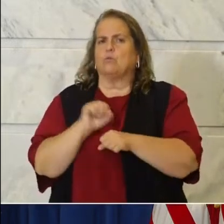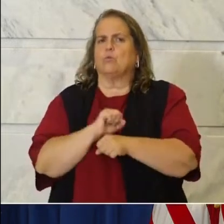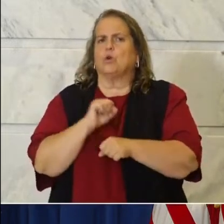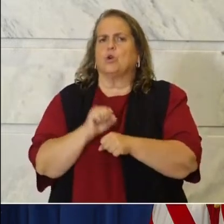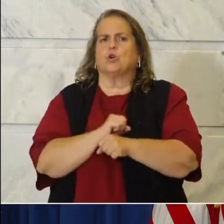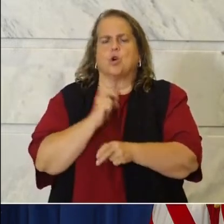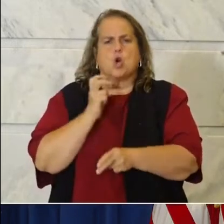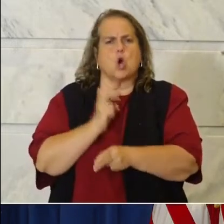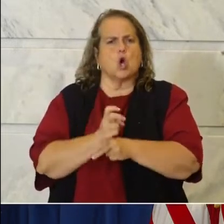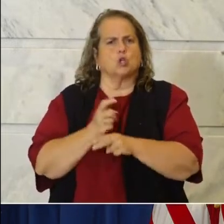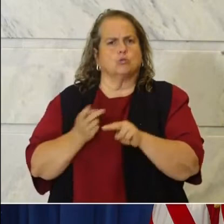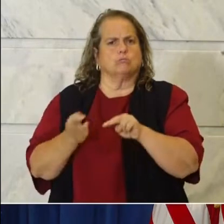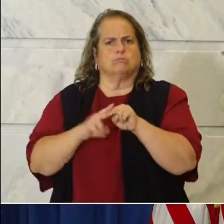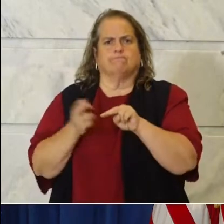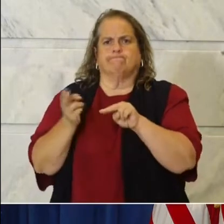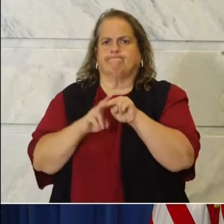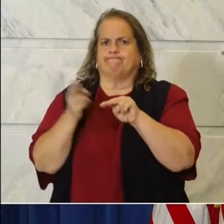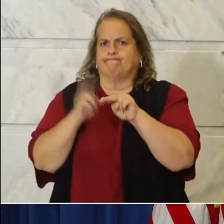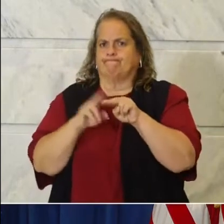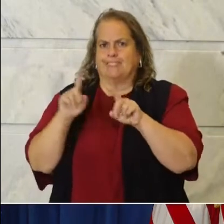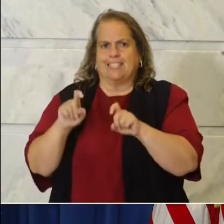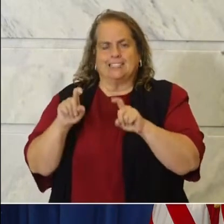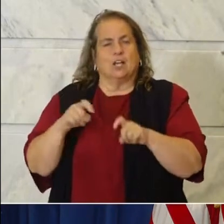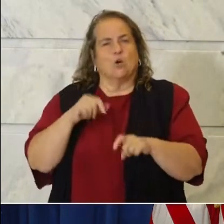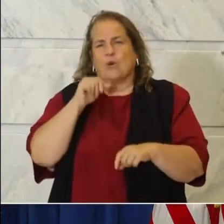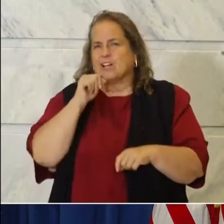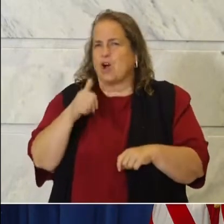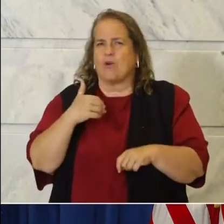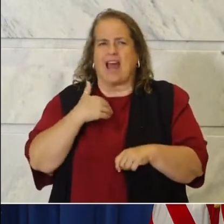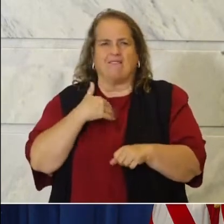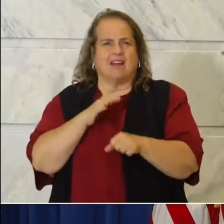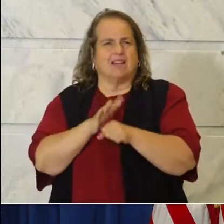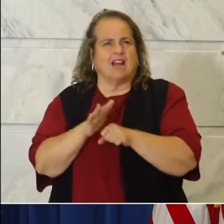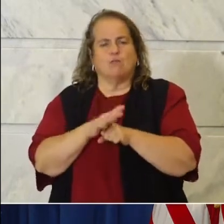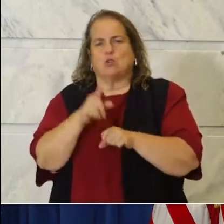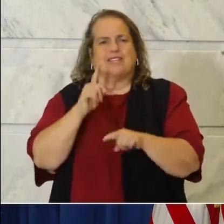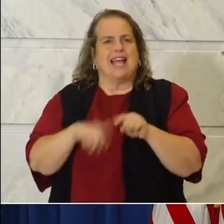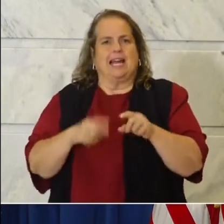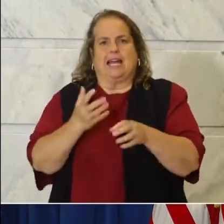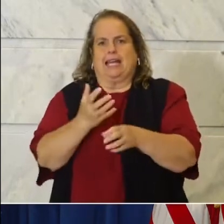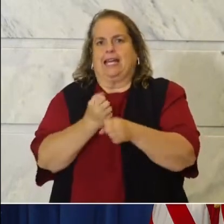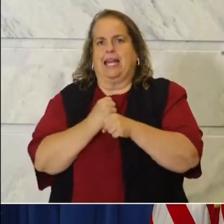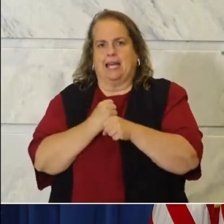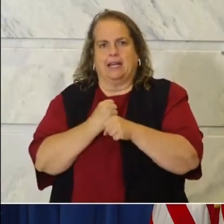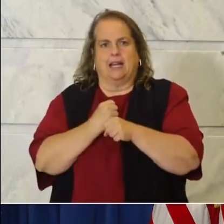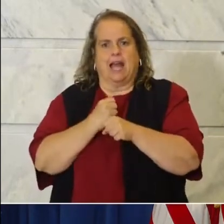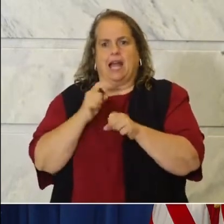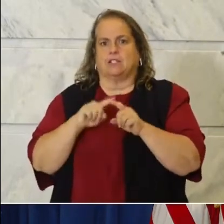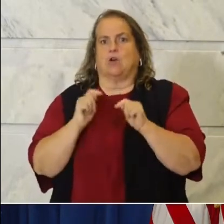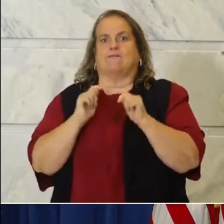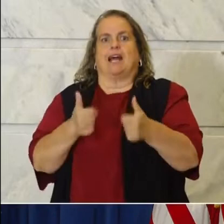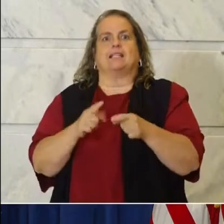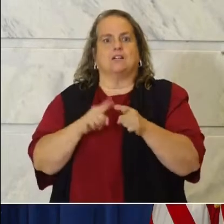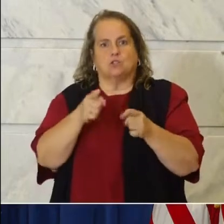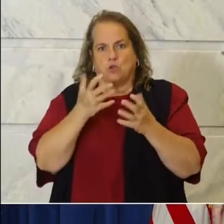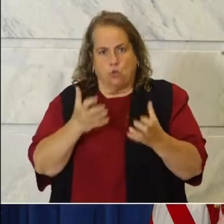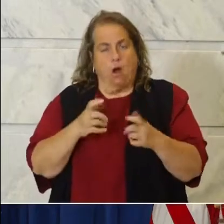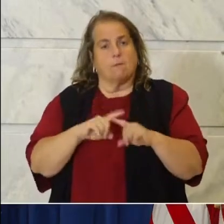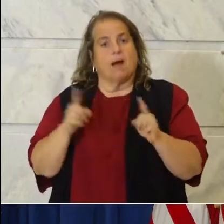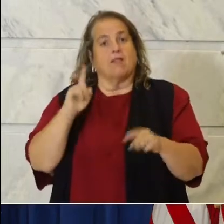We don't have enough. Still, not everybody can always get it as quickly as they want. But the governor either has announced her will announce here